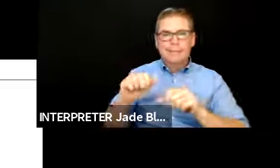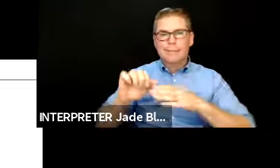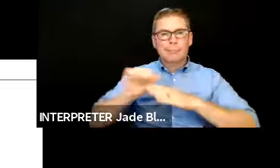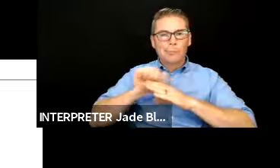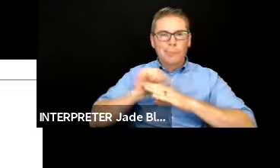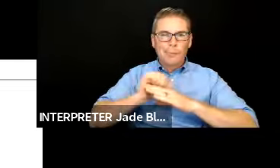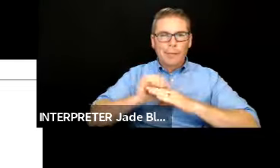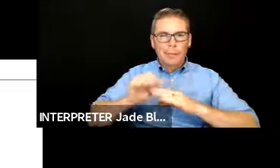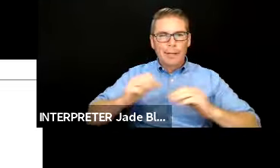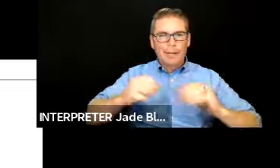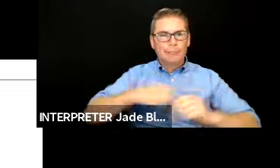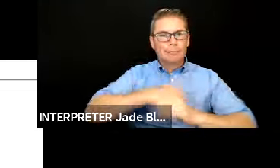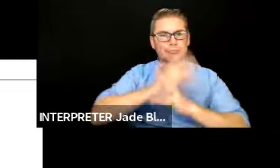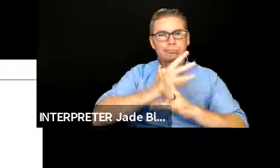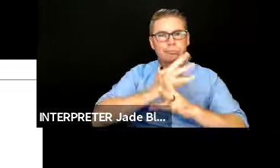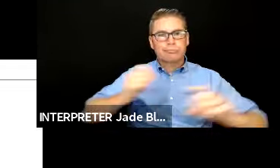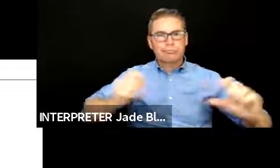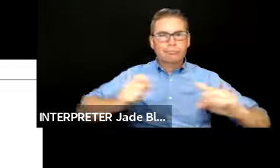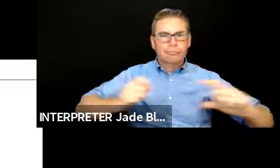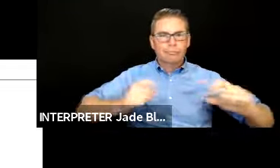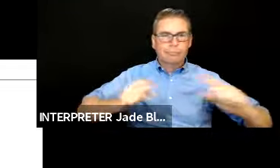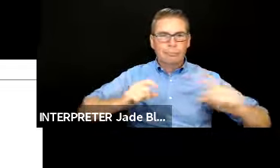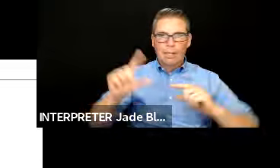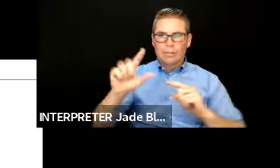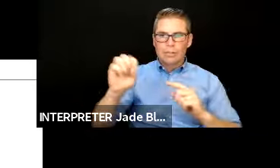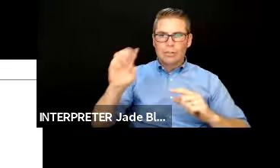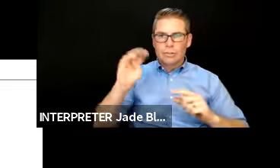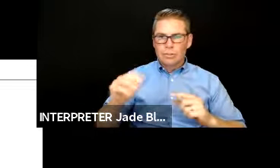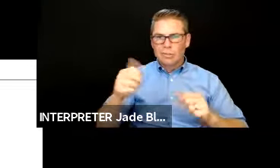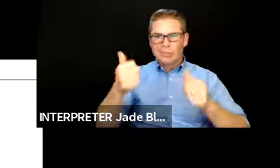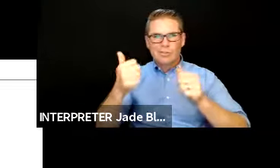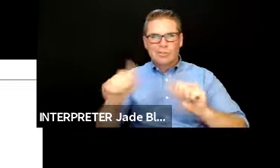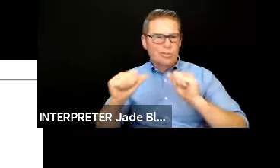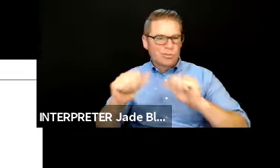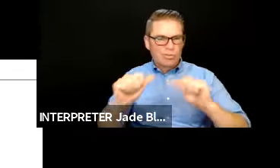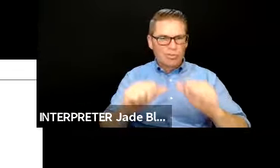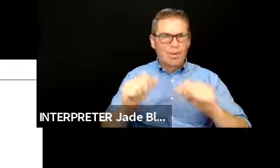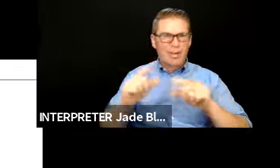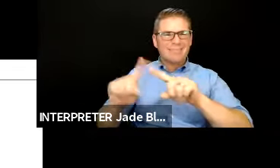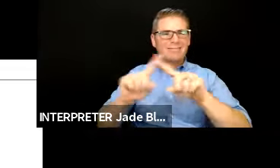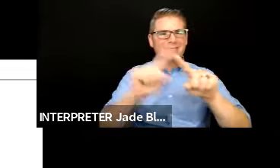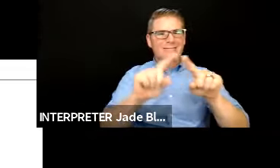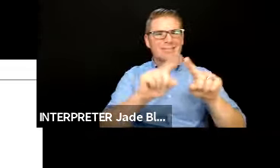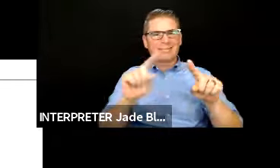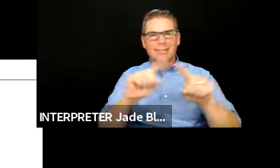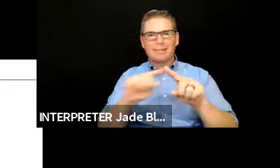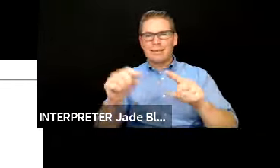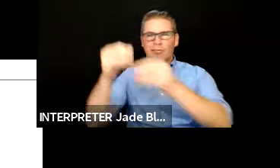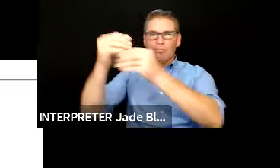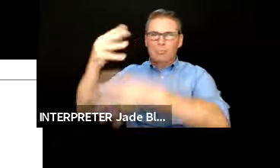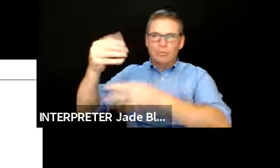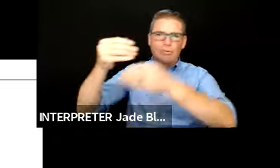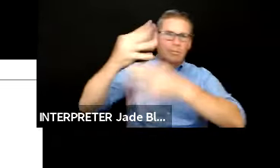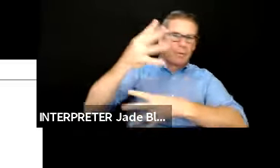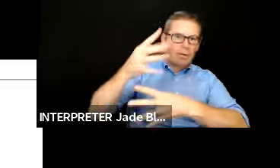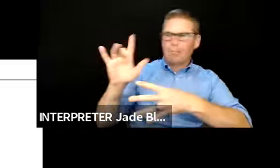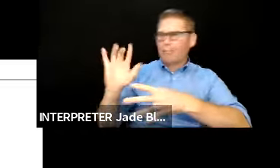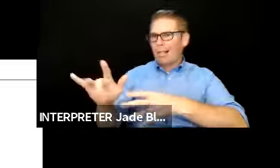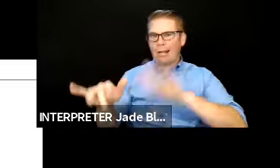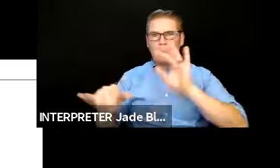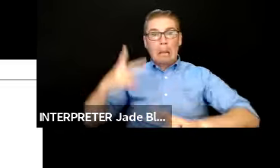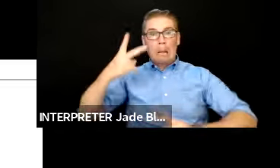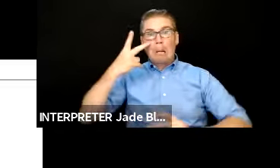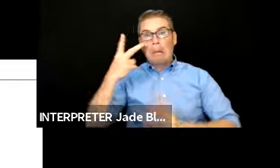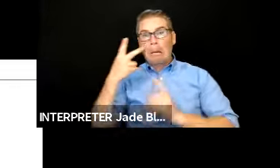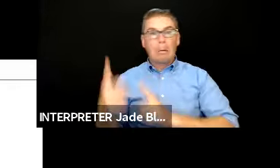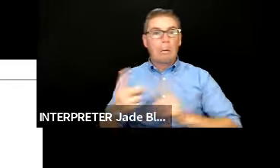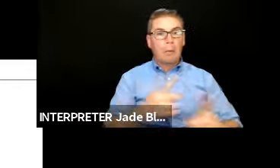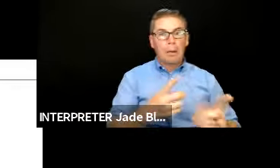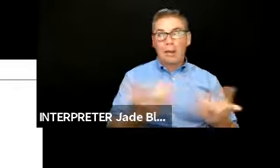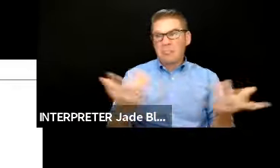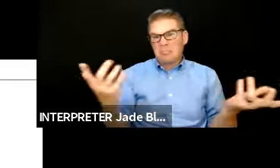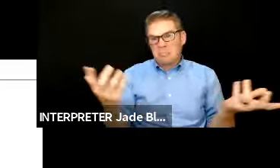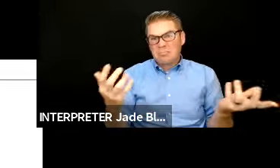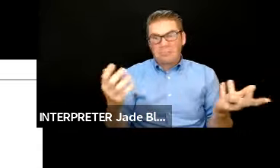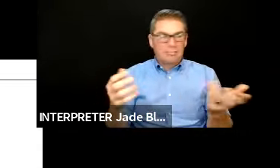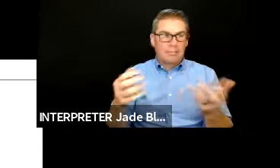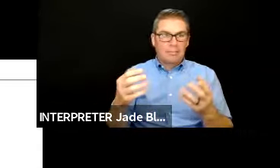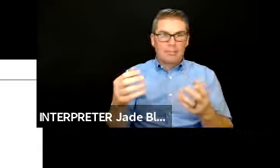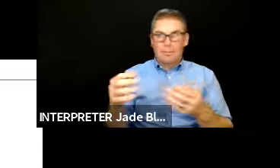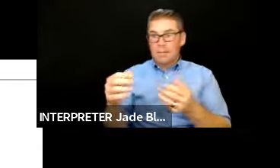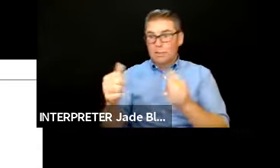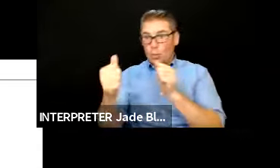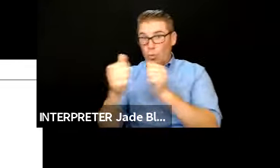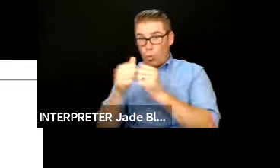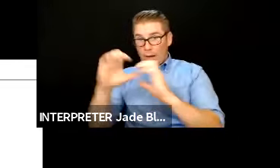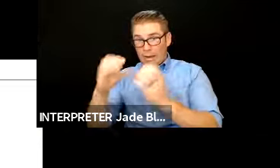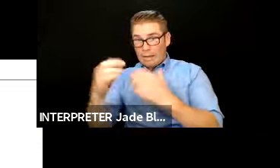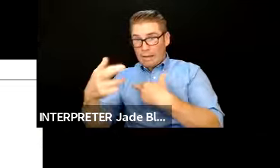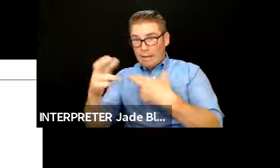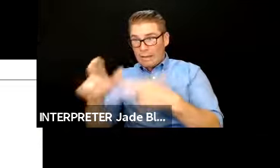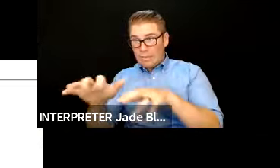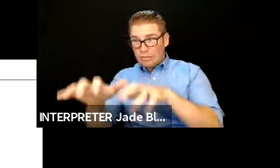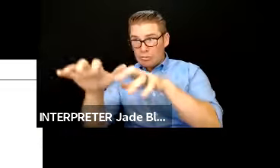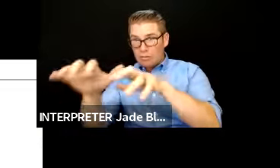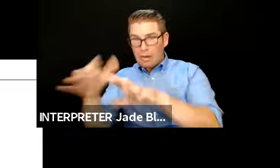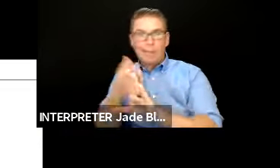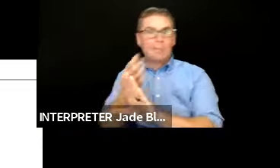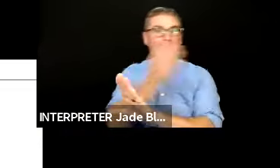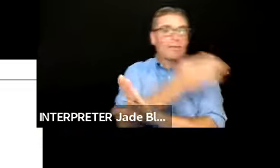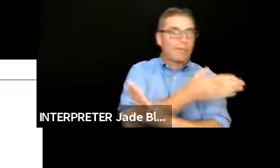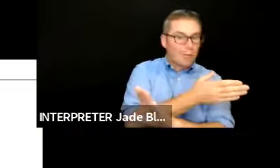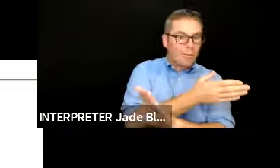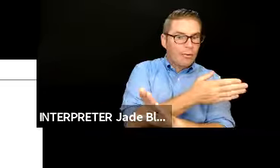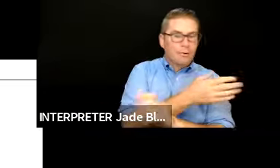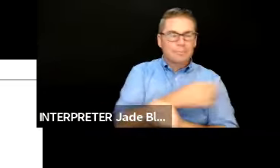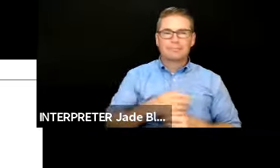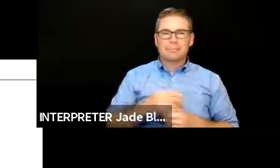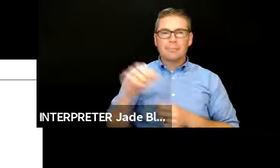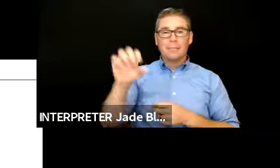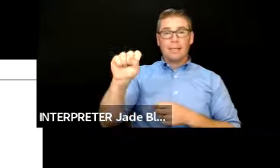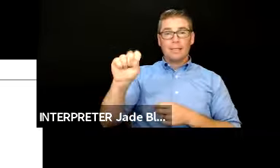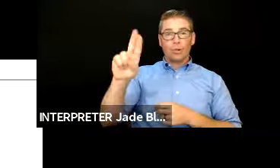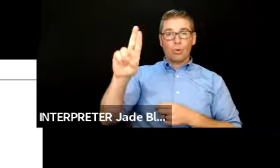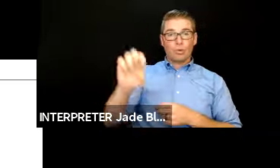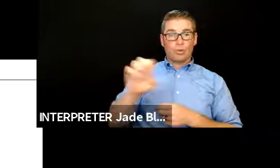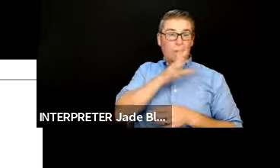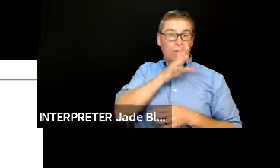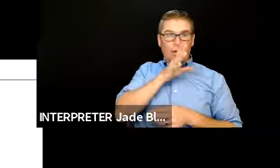Yeah you made the suggestion to try it out with a few of your friends and that's always a good idea.